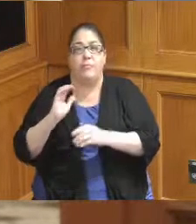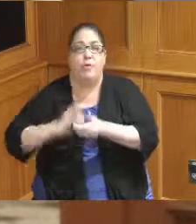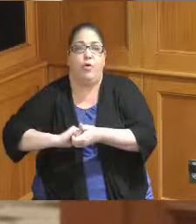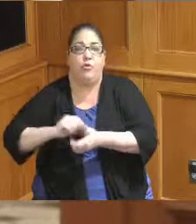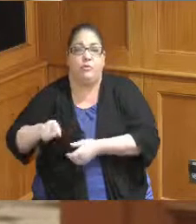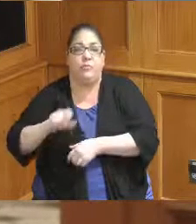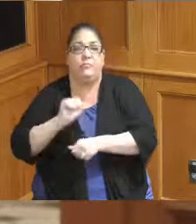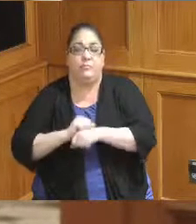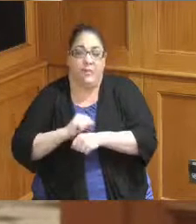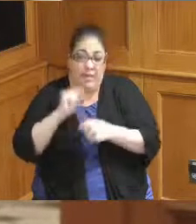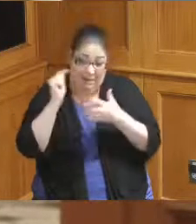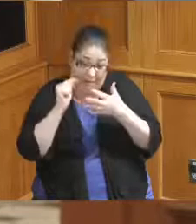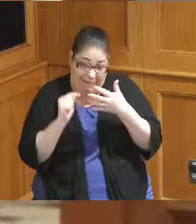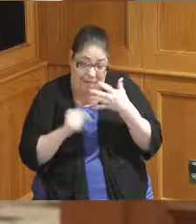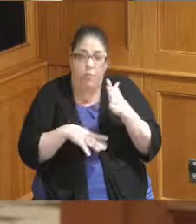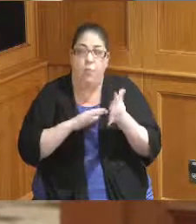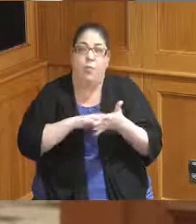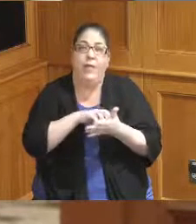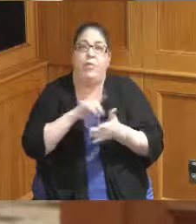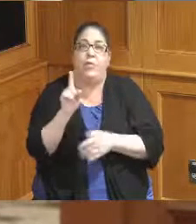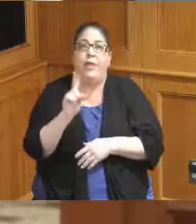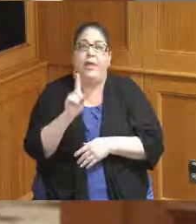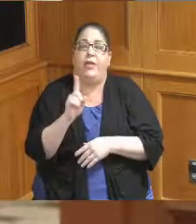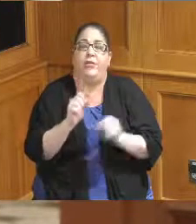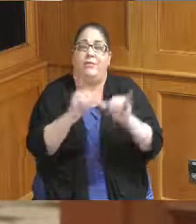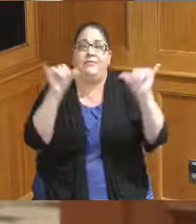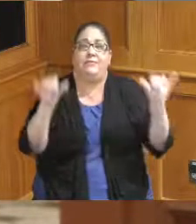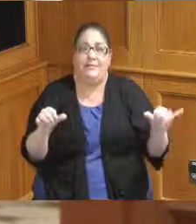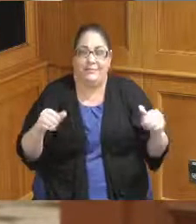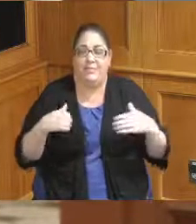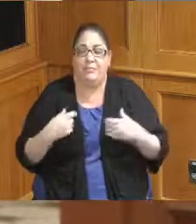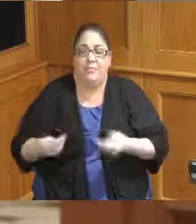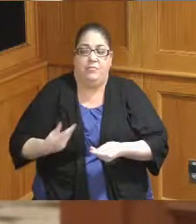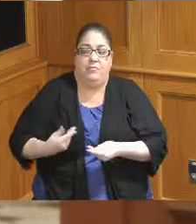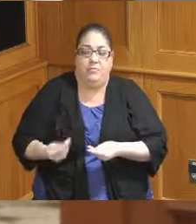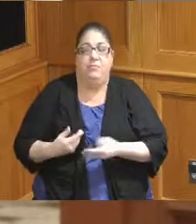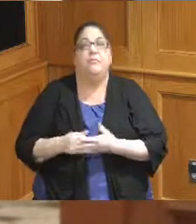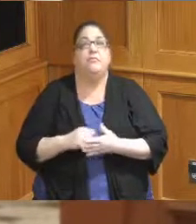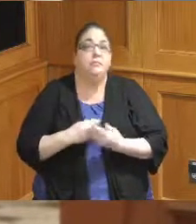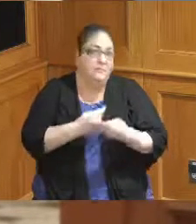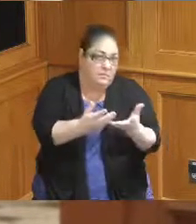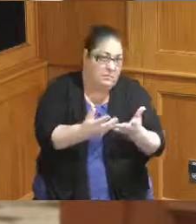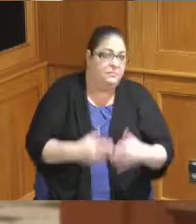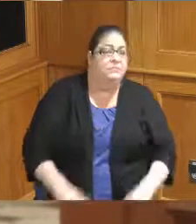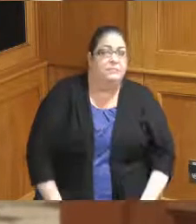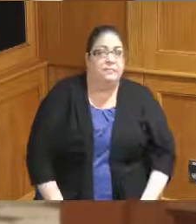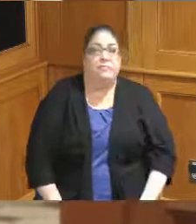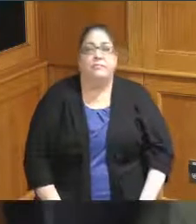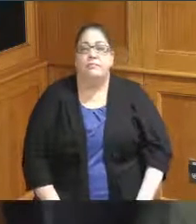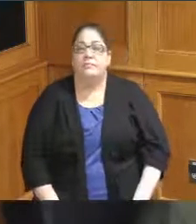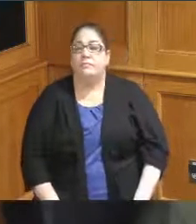all the weak points within the within the system we have currently and I just want to say to you in